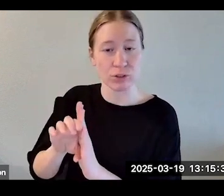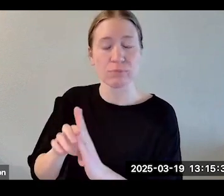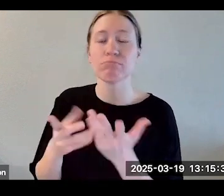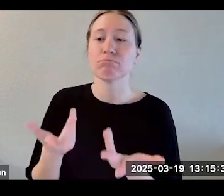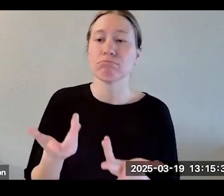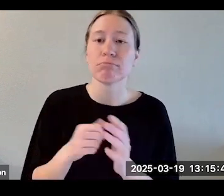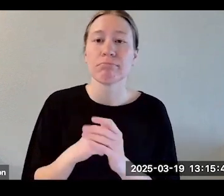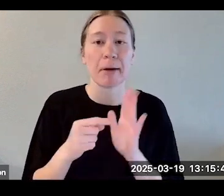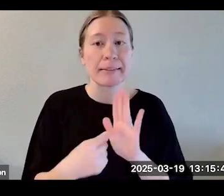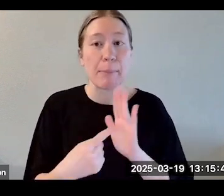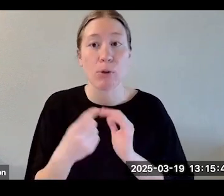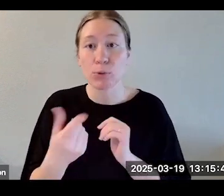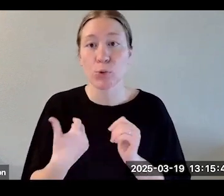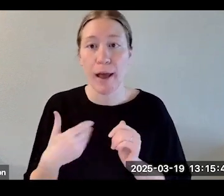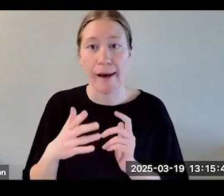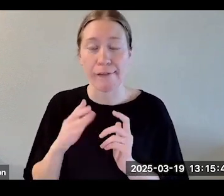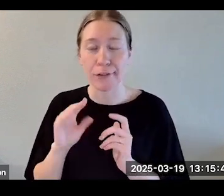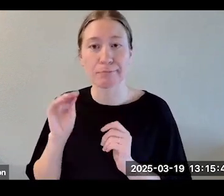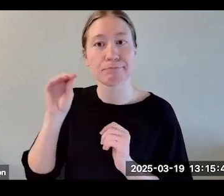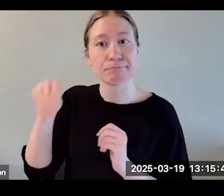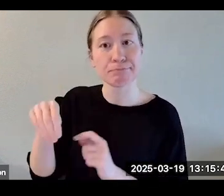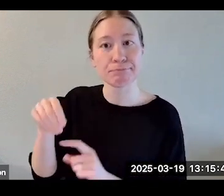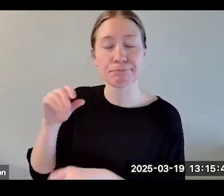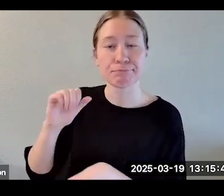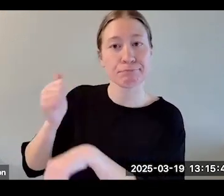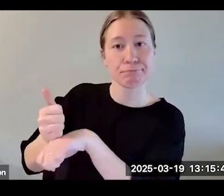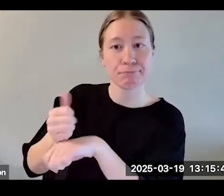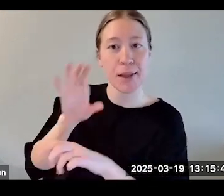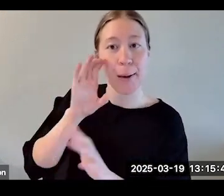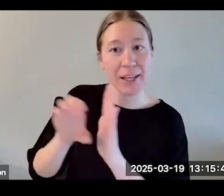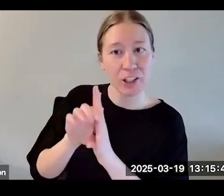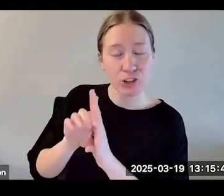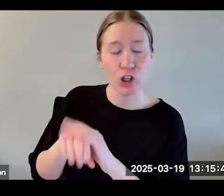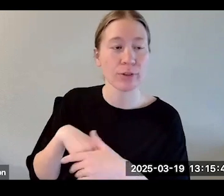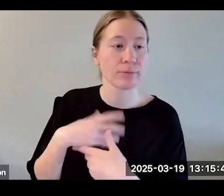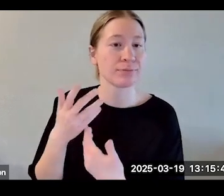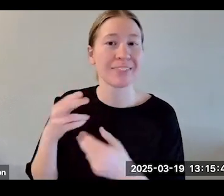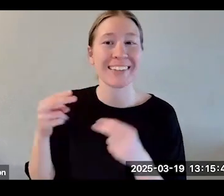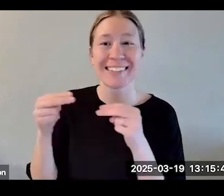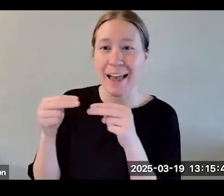that you're making use of in your Word document, your Google document, your slideshow, et cetera,